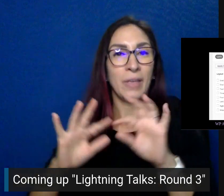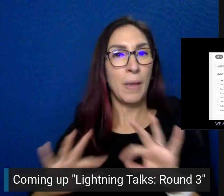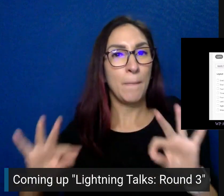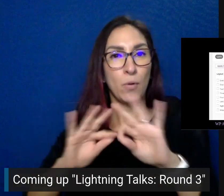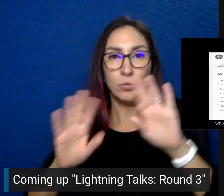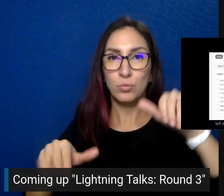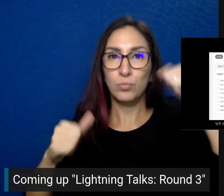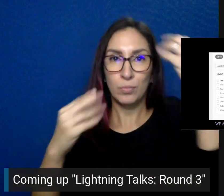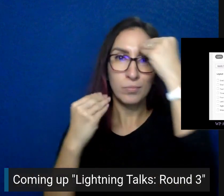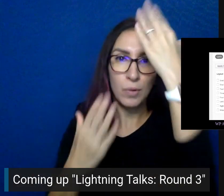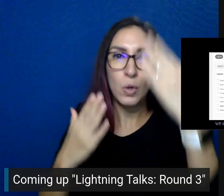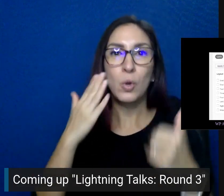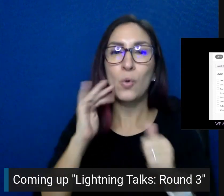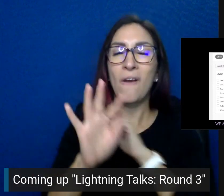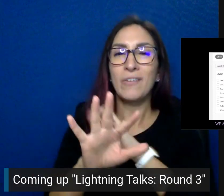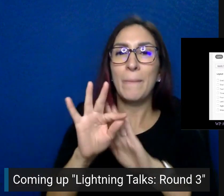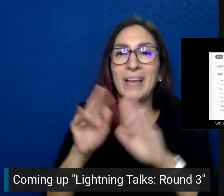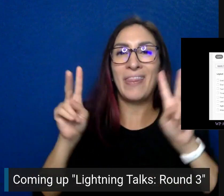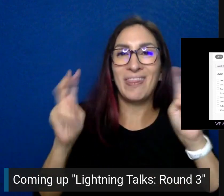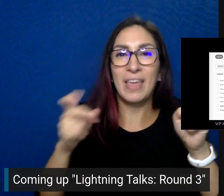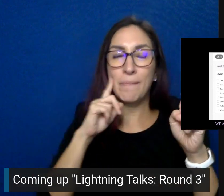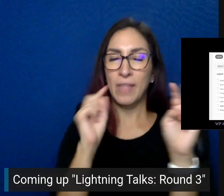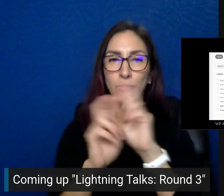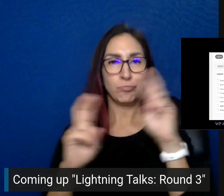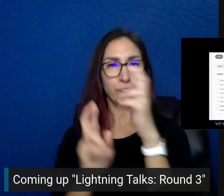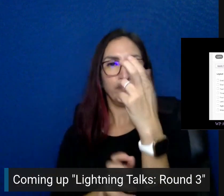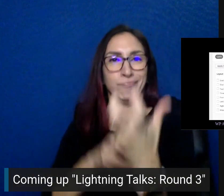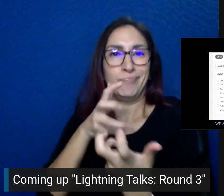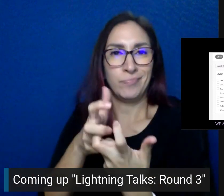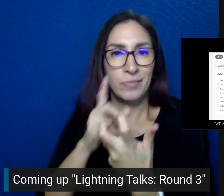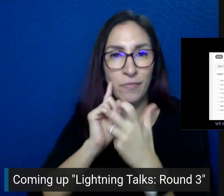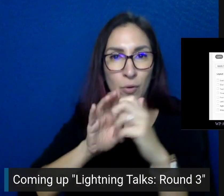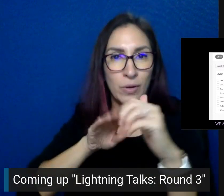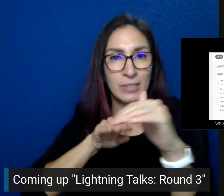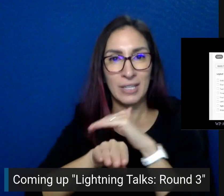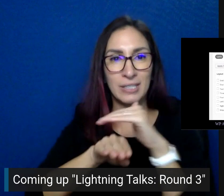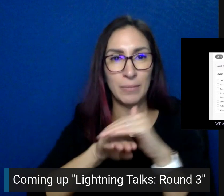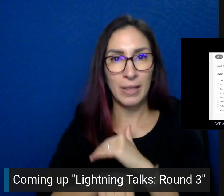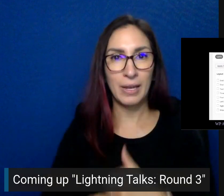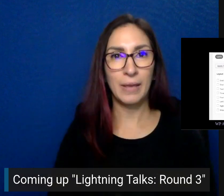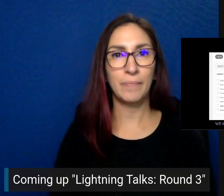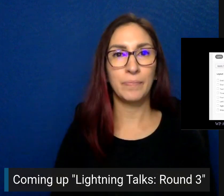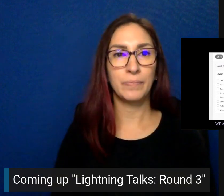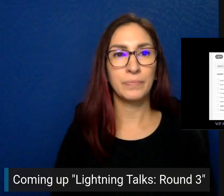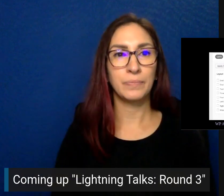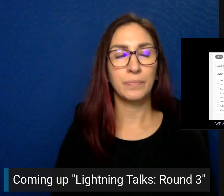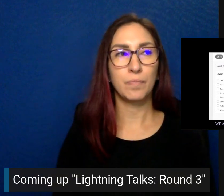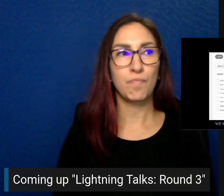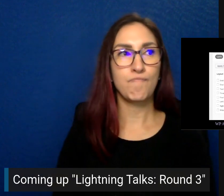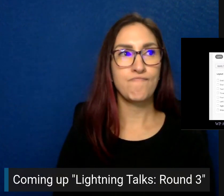If you choose one from WordPress.org, it makes it so much easier